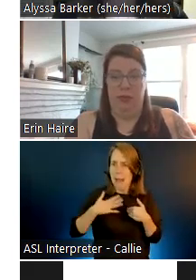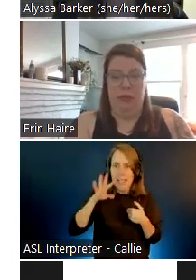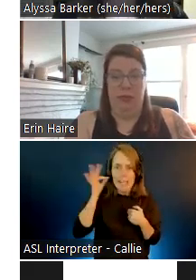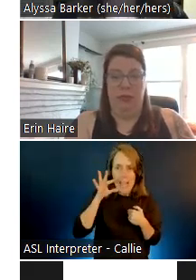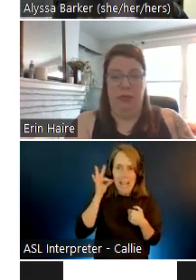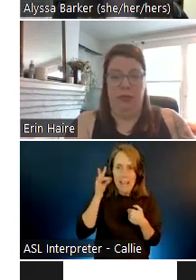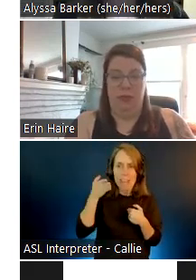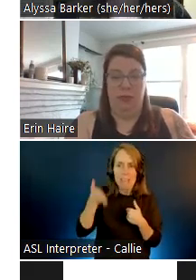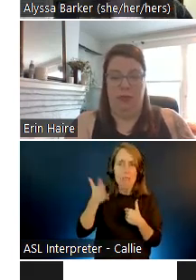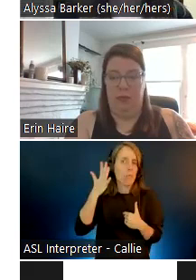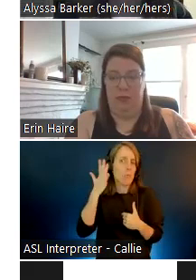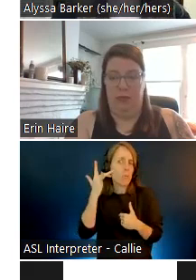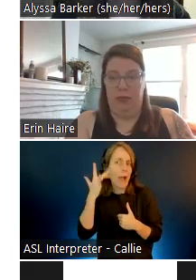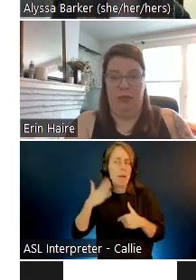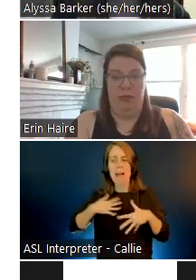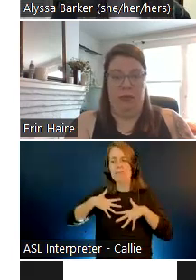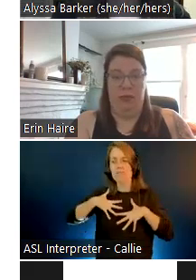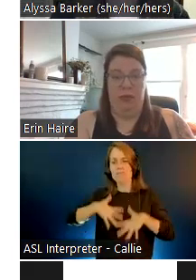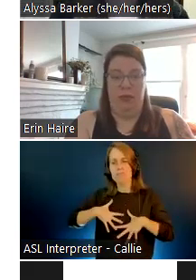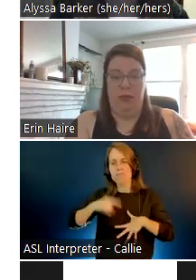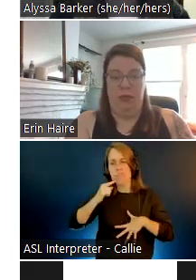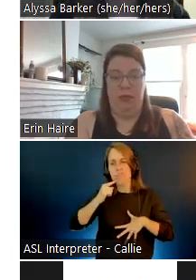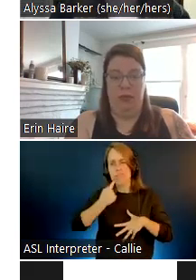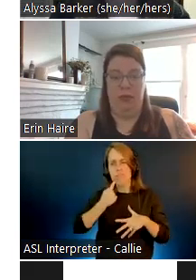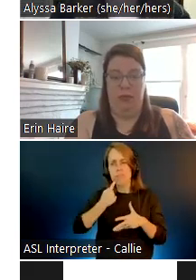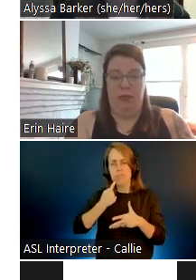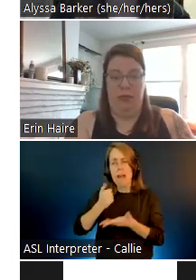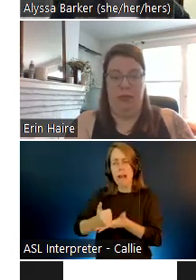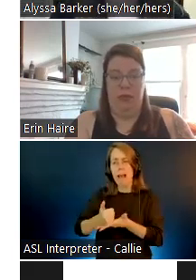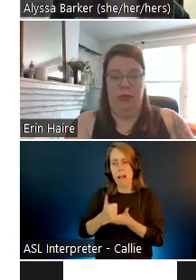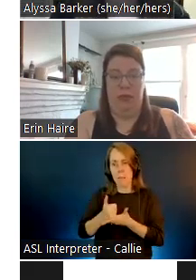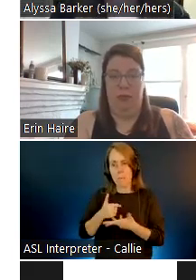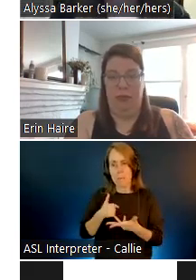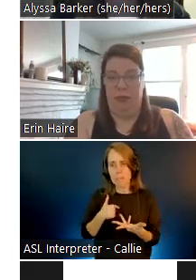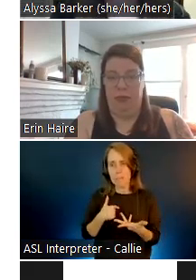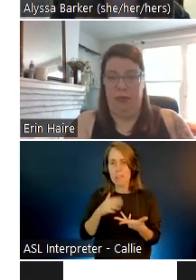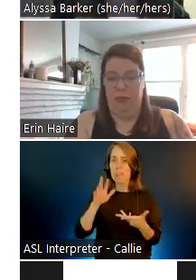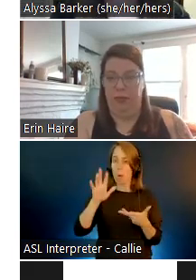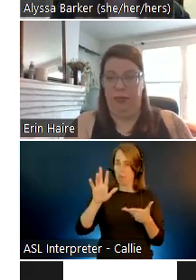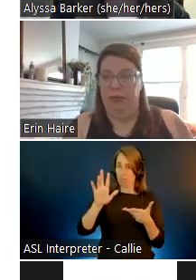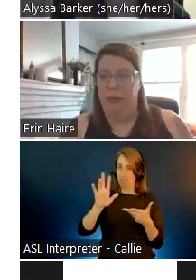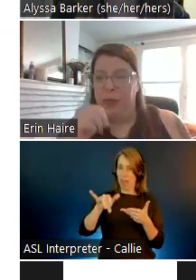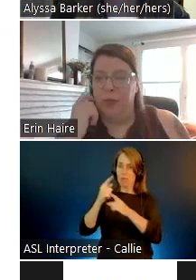so first of all is that a reasonable accommodation or a reasonable modification and if you want to